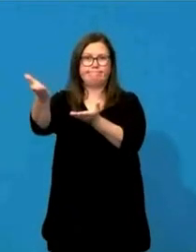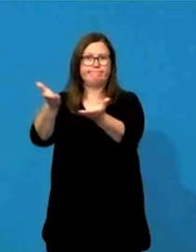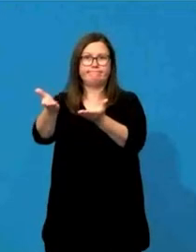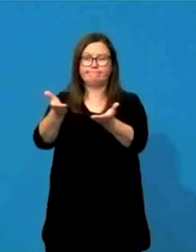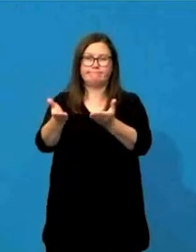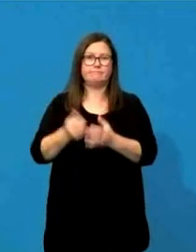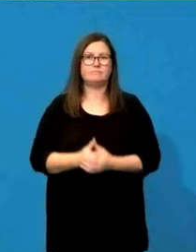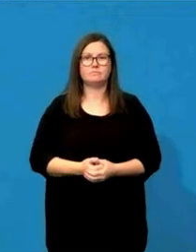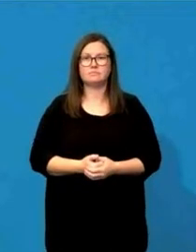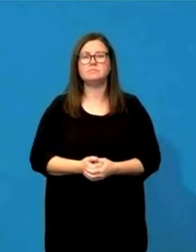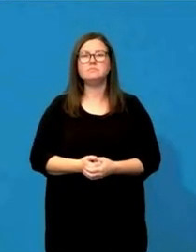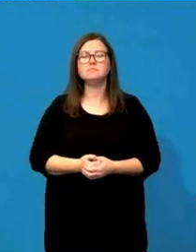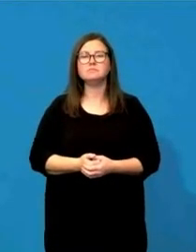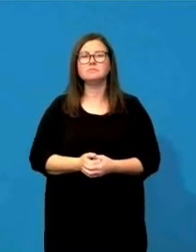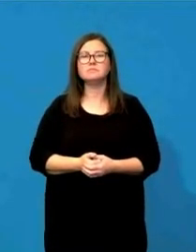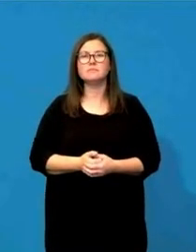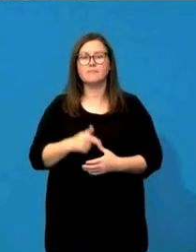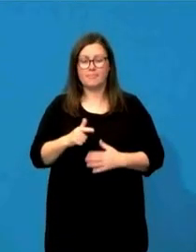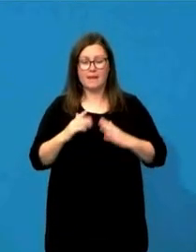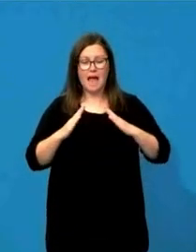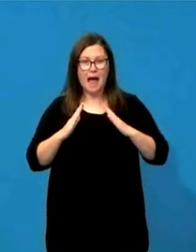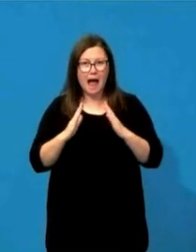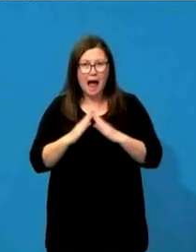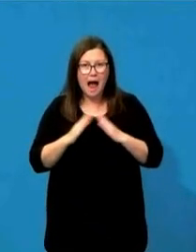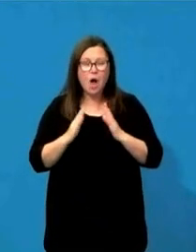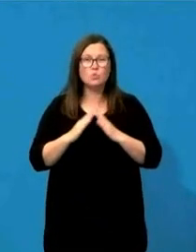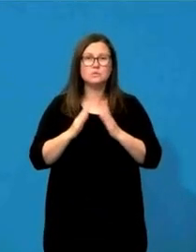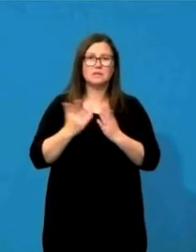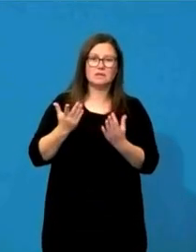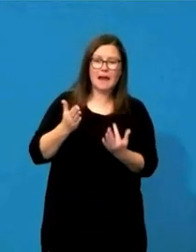housing and accessibility. Are they things that trouble you as well?